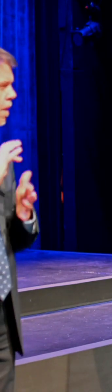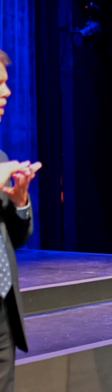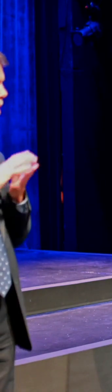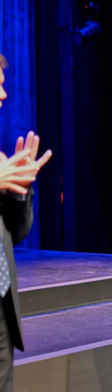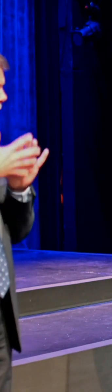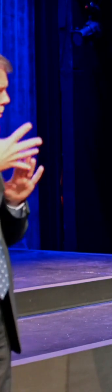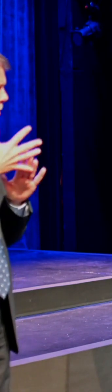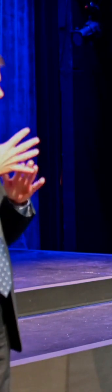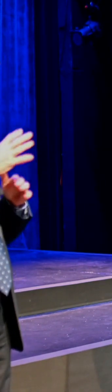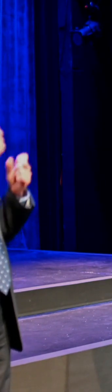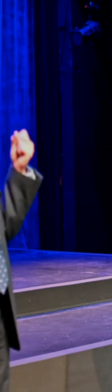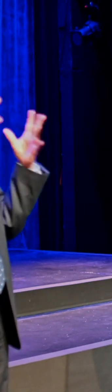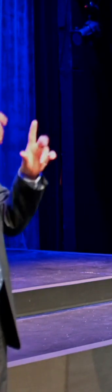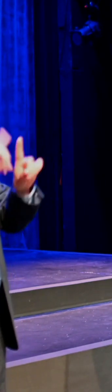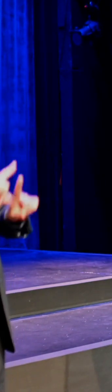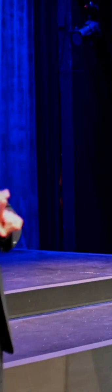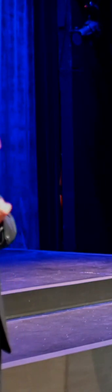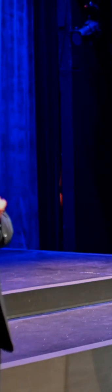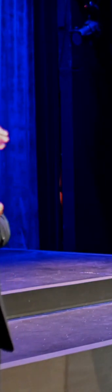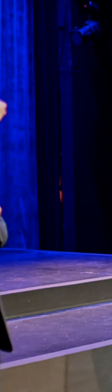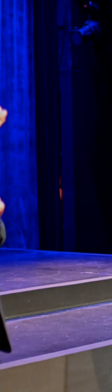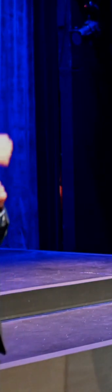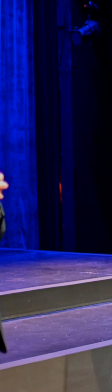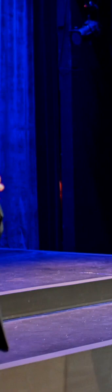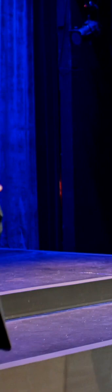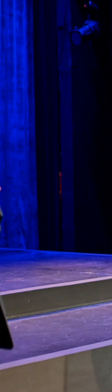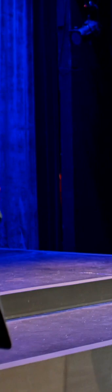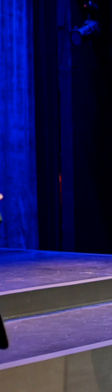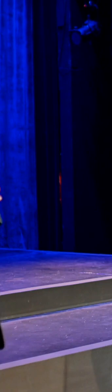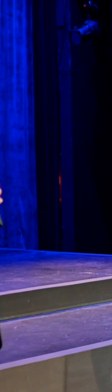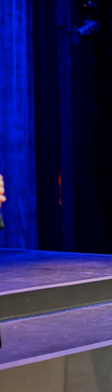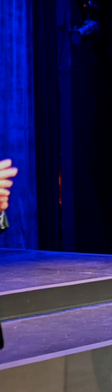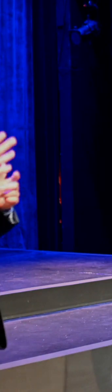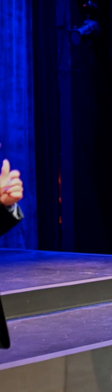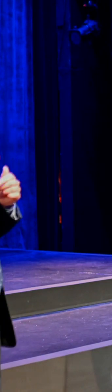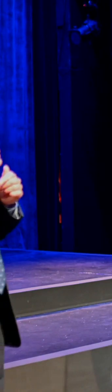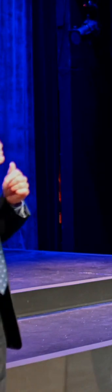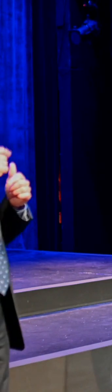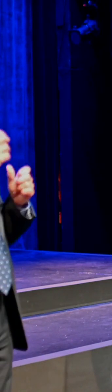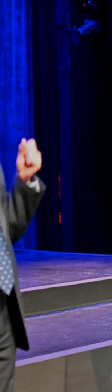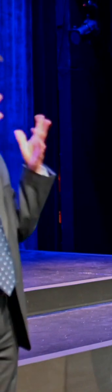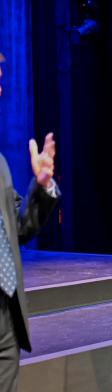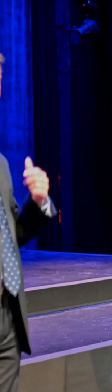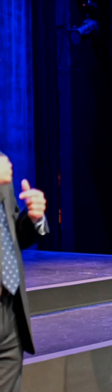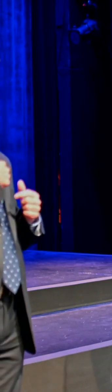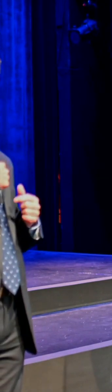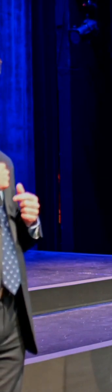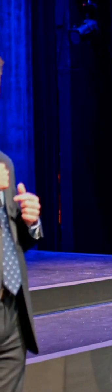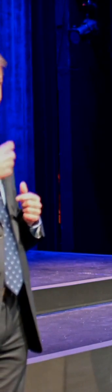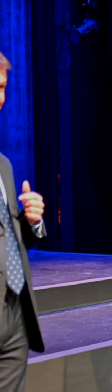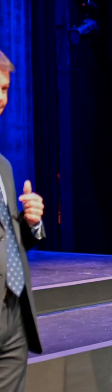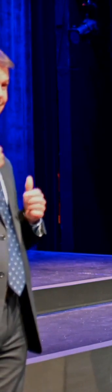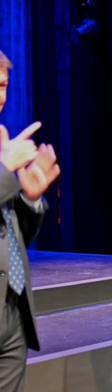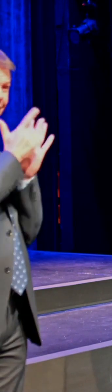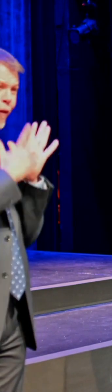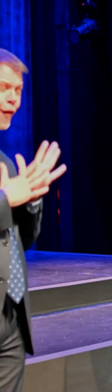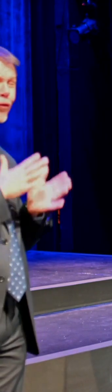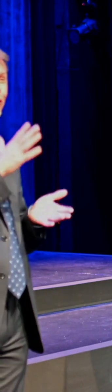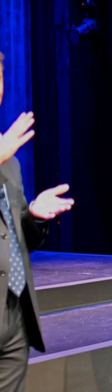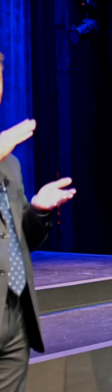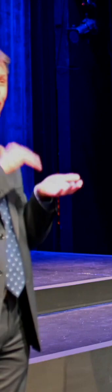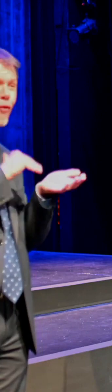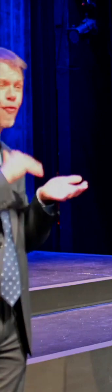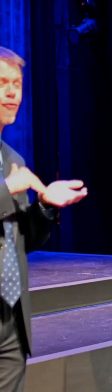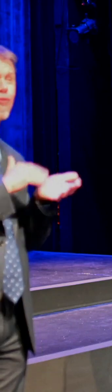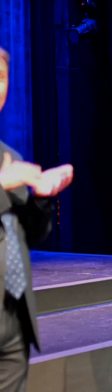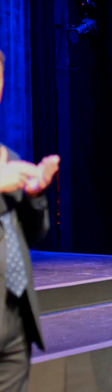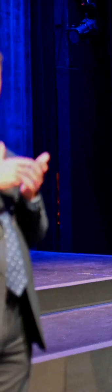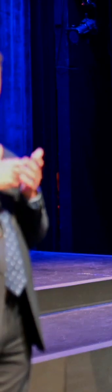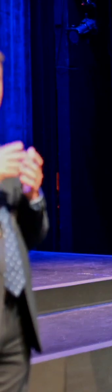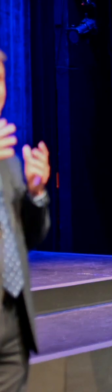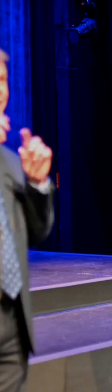ways. We're leaders, we're directors, we're doctors, lawyers, we're your neighbors, we're your teammates, we're your family members. Our